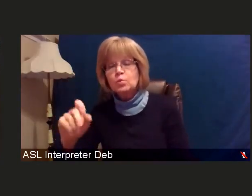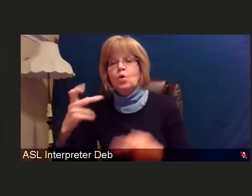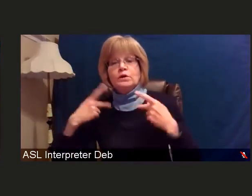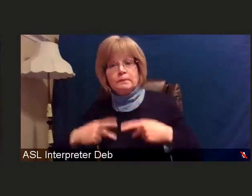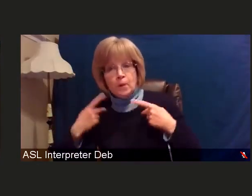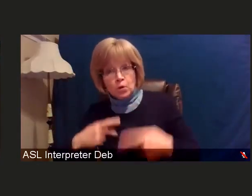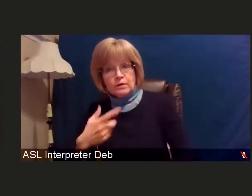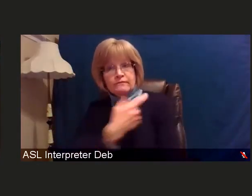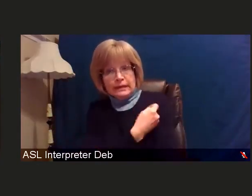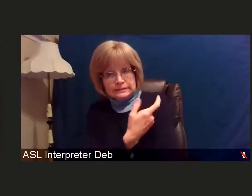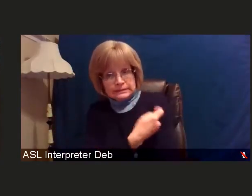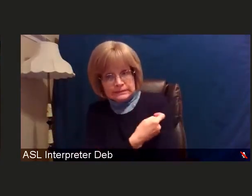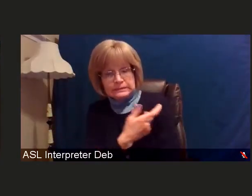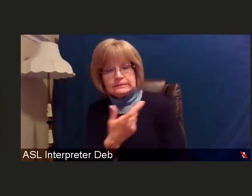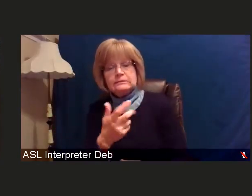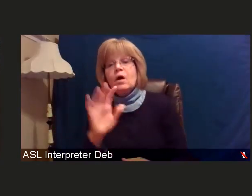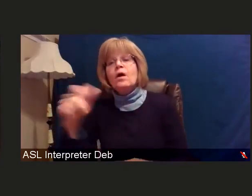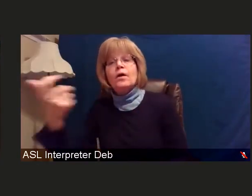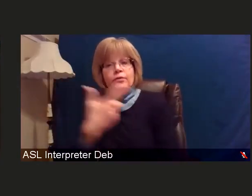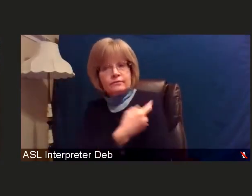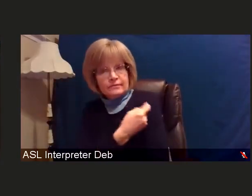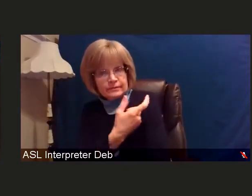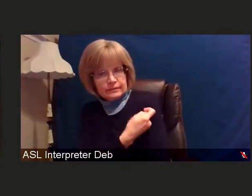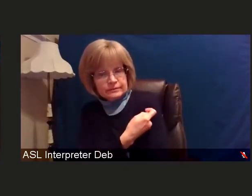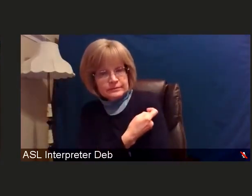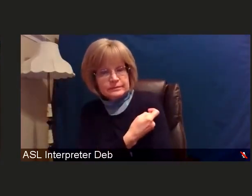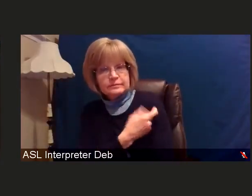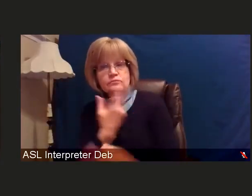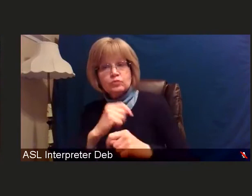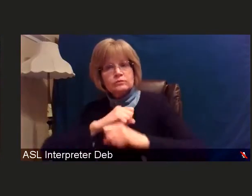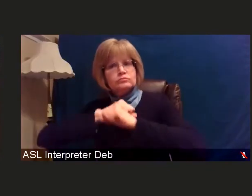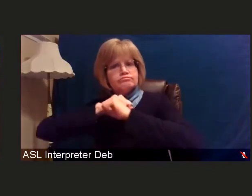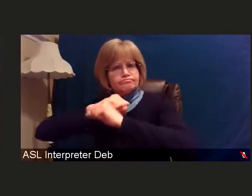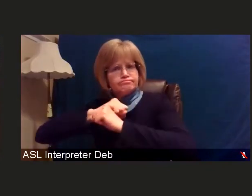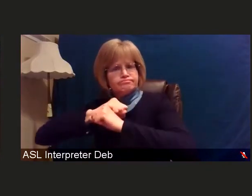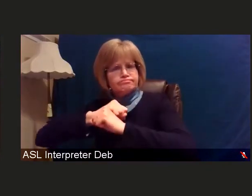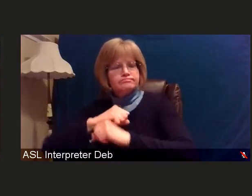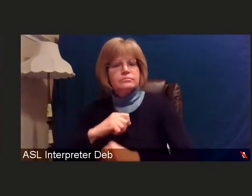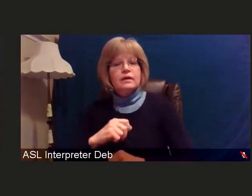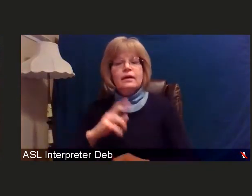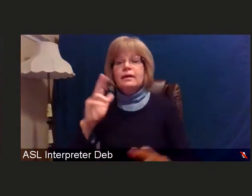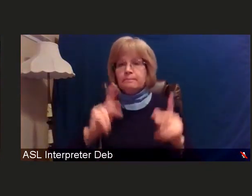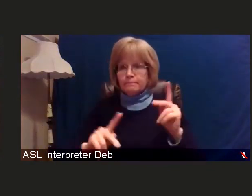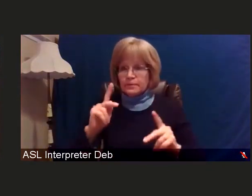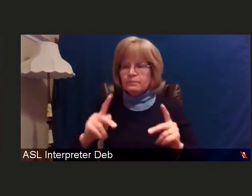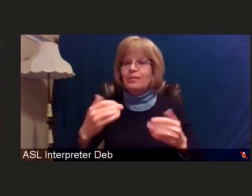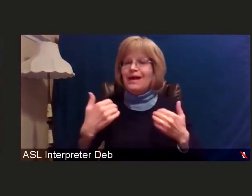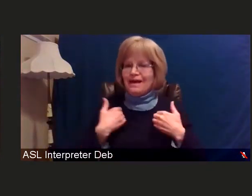or other vaccines we use to try to prevent illness that people will have that response,